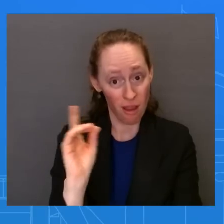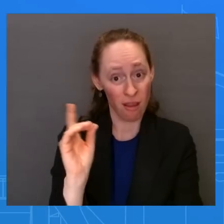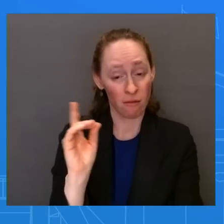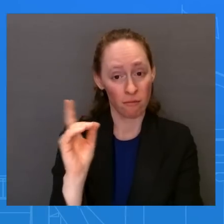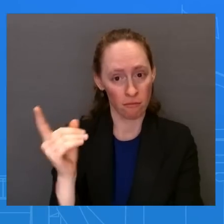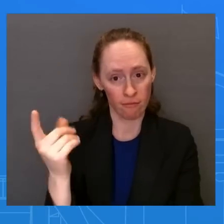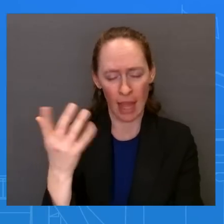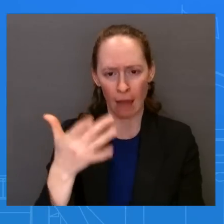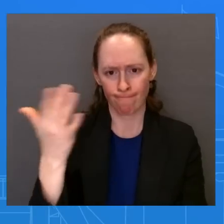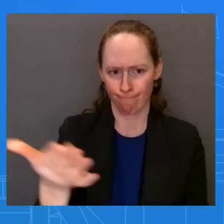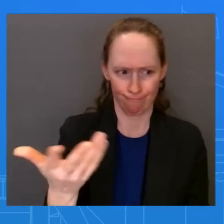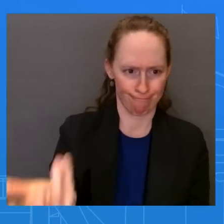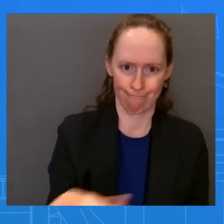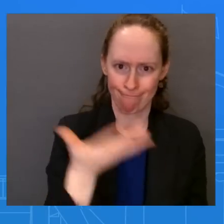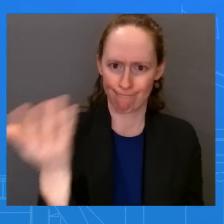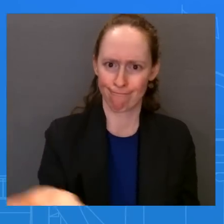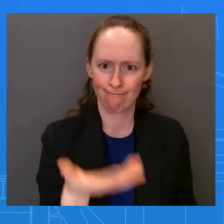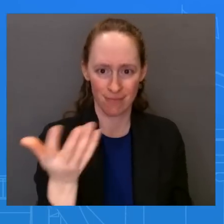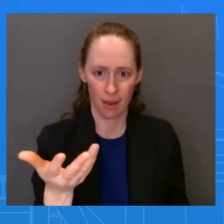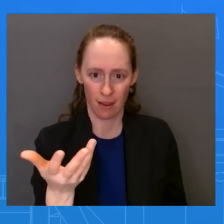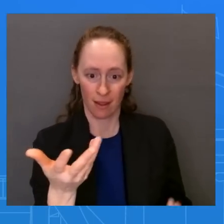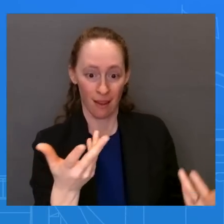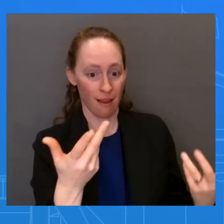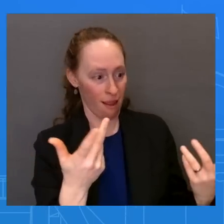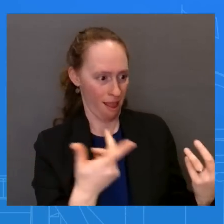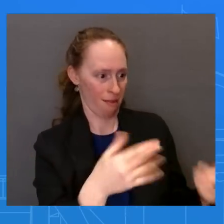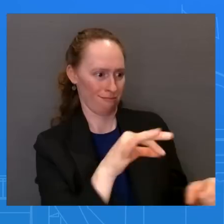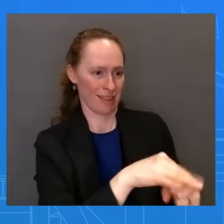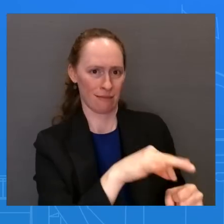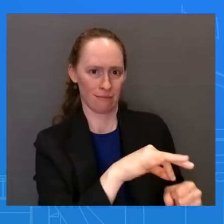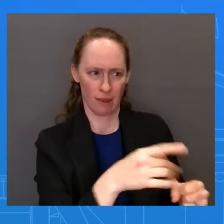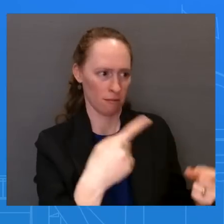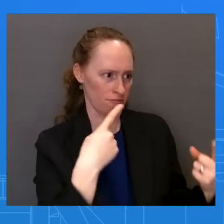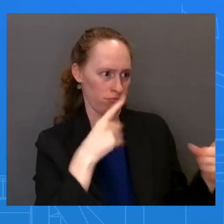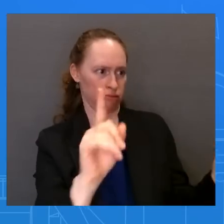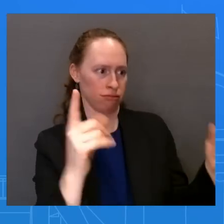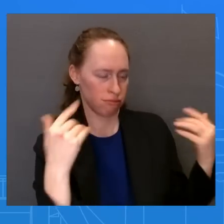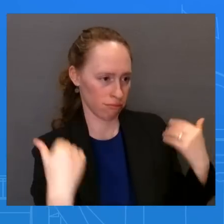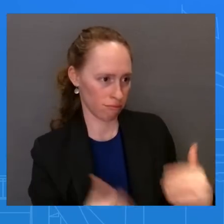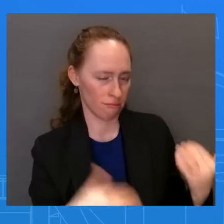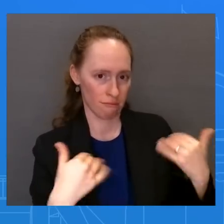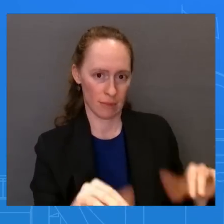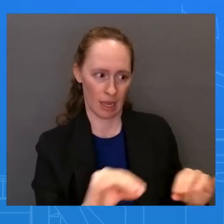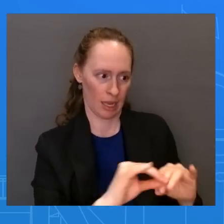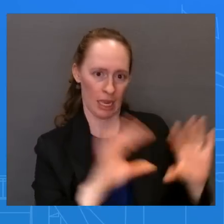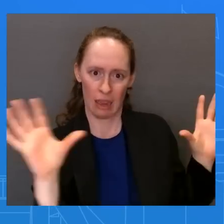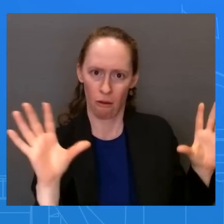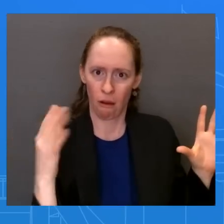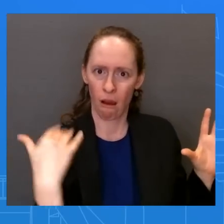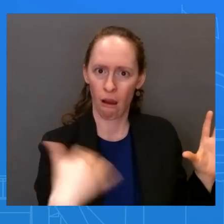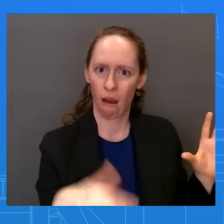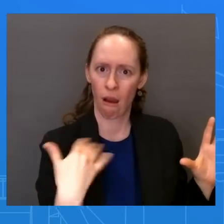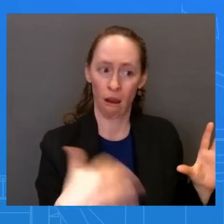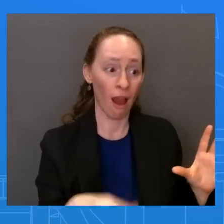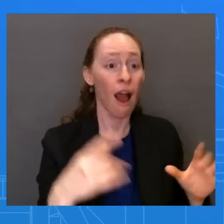when you look at what we saw in the Senate and we look at the red wave that never happened. The President said, you know, the --